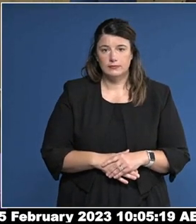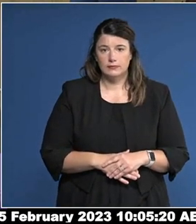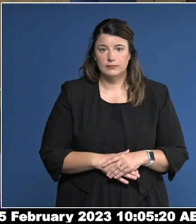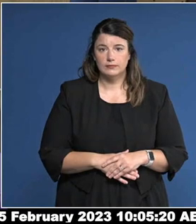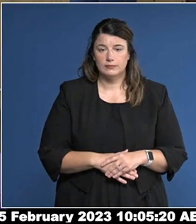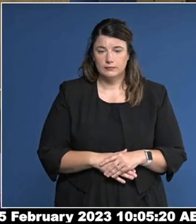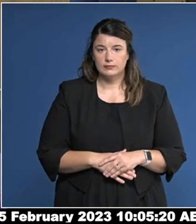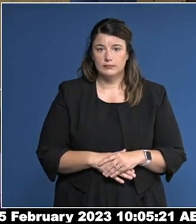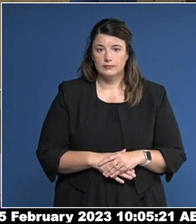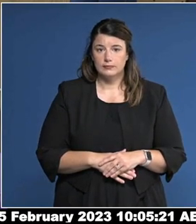took Mr Hyland through yesterday.